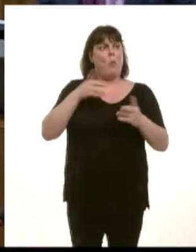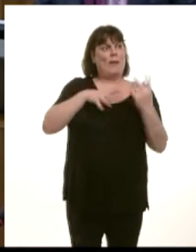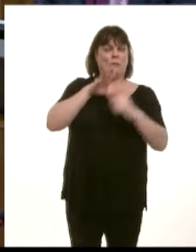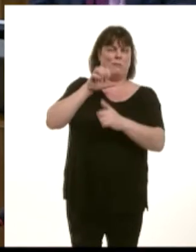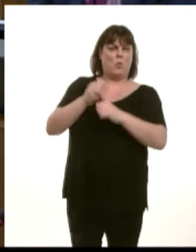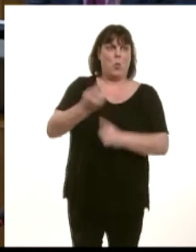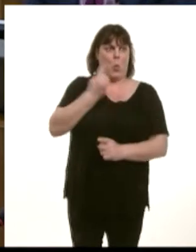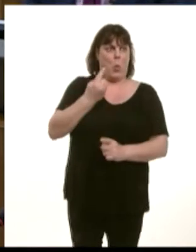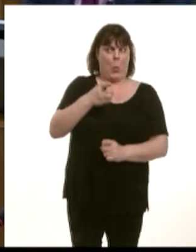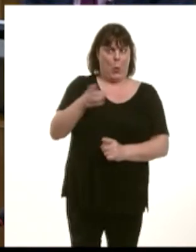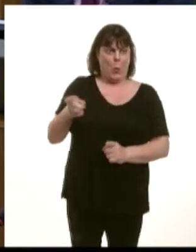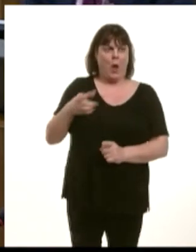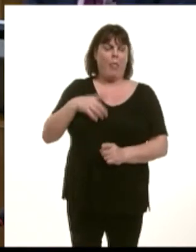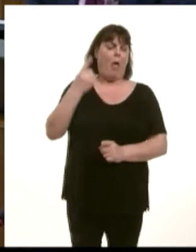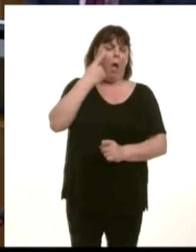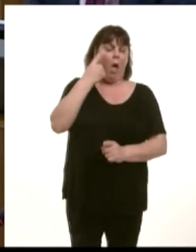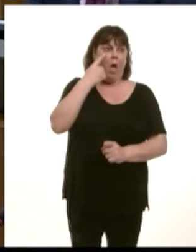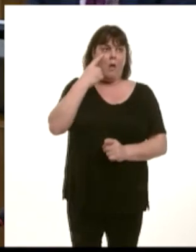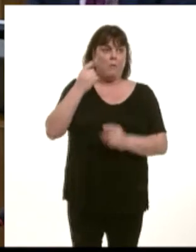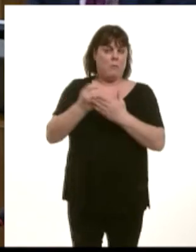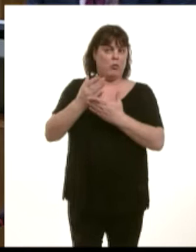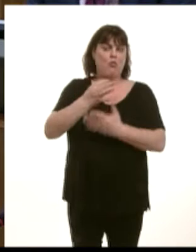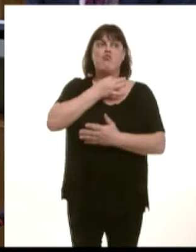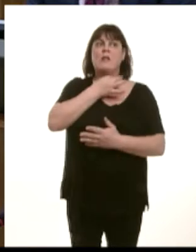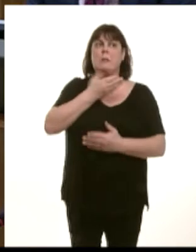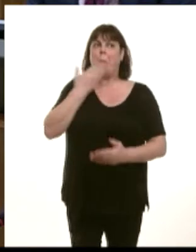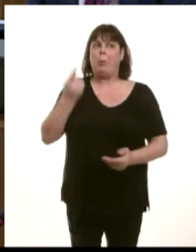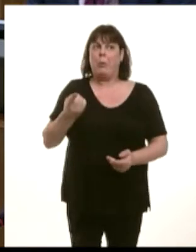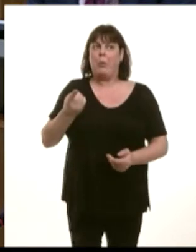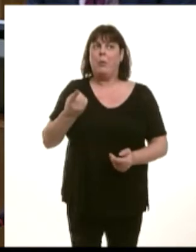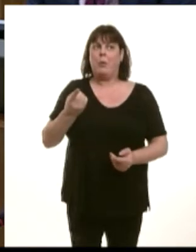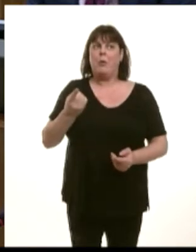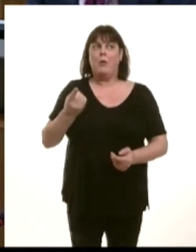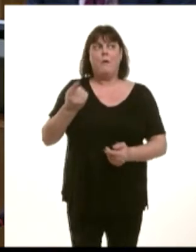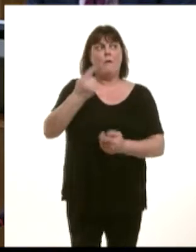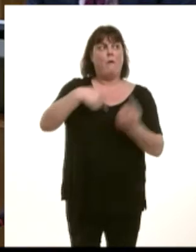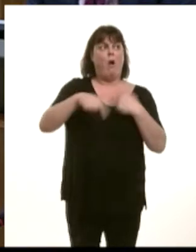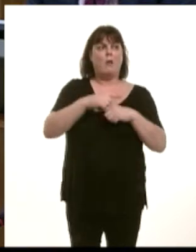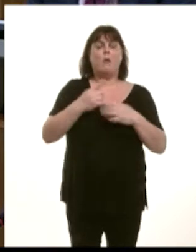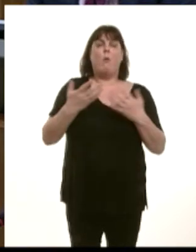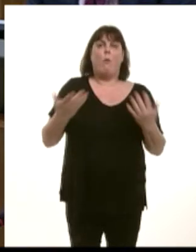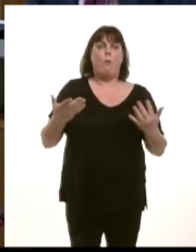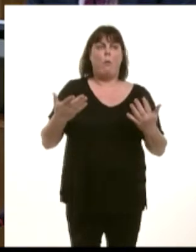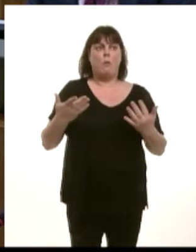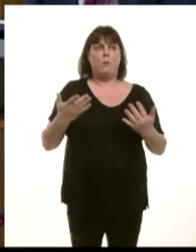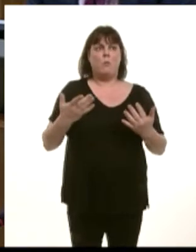course, to take action to make sure that they are no threat to either society around them or indeed the Muslim community itself.